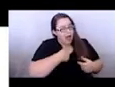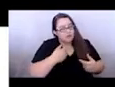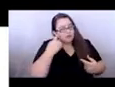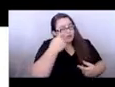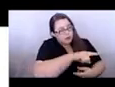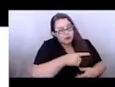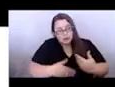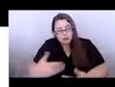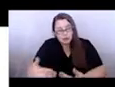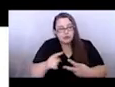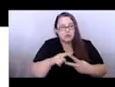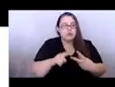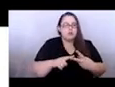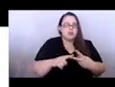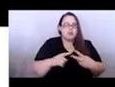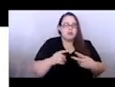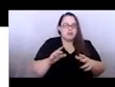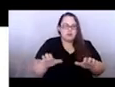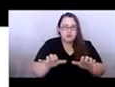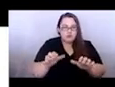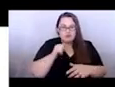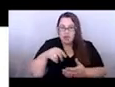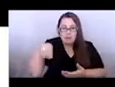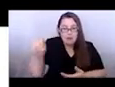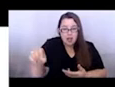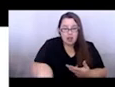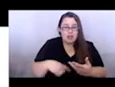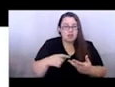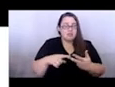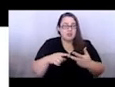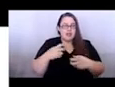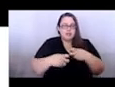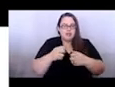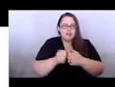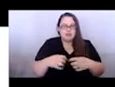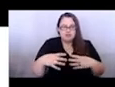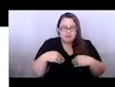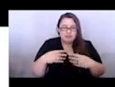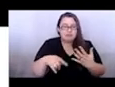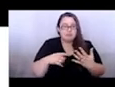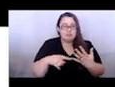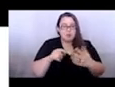working without pay, working during downtime, not taking needed time off